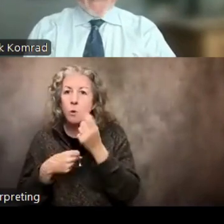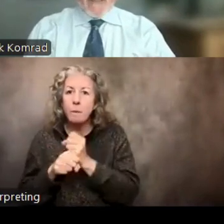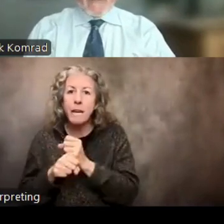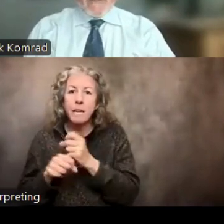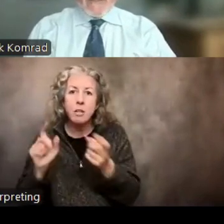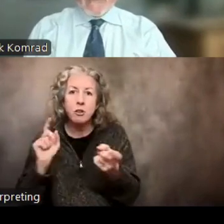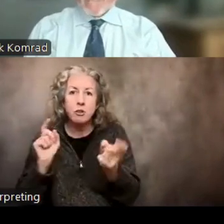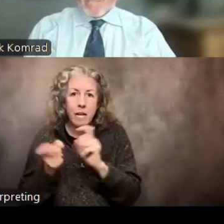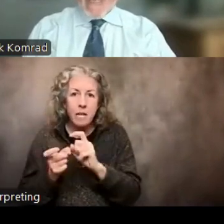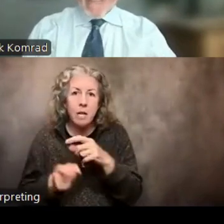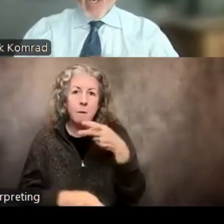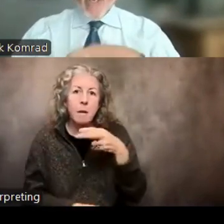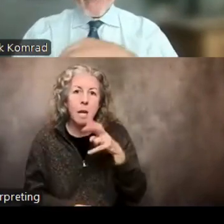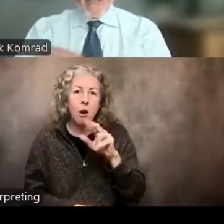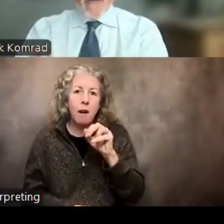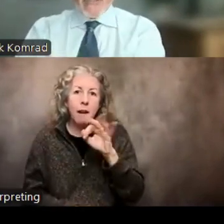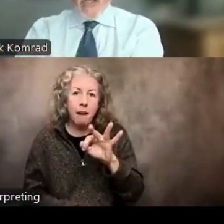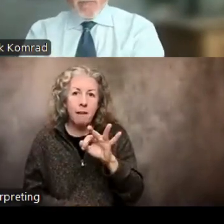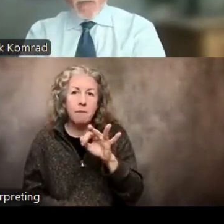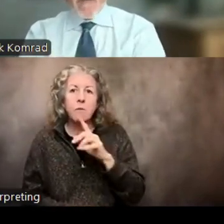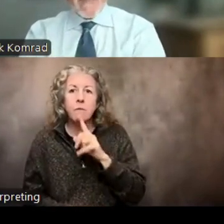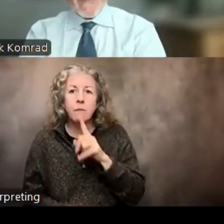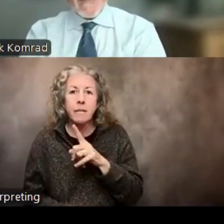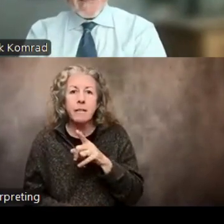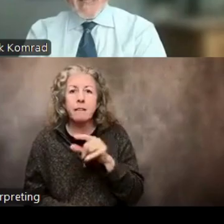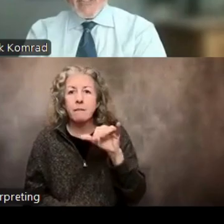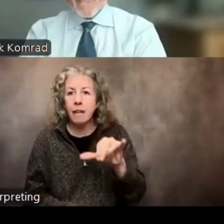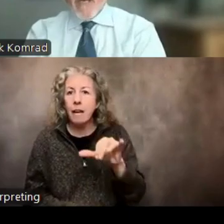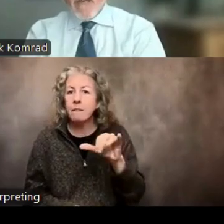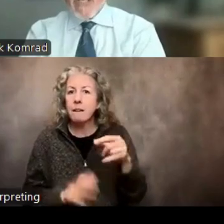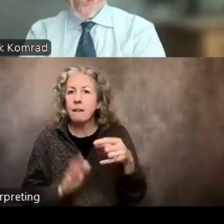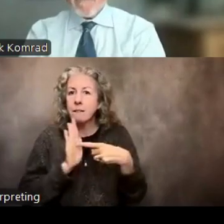Fund is a vanguard of such a movement. Thank you very much.